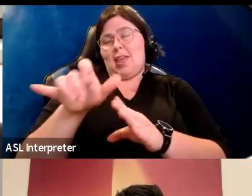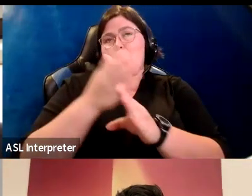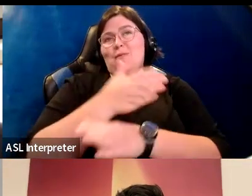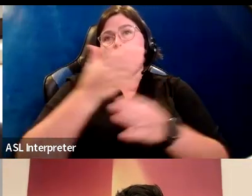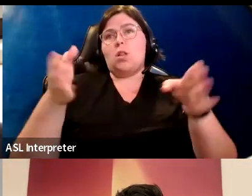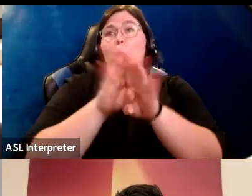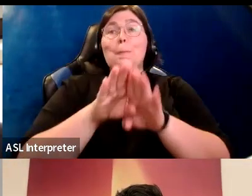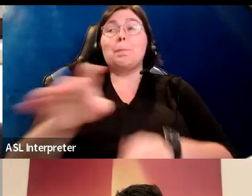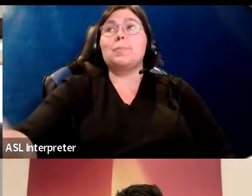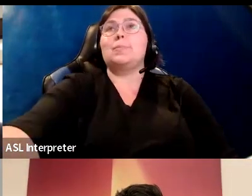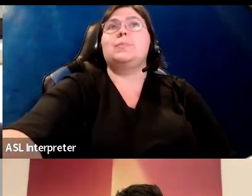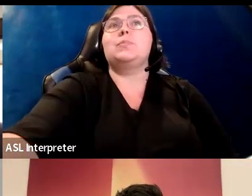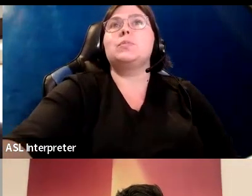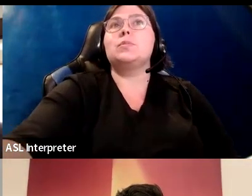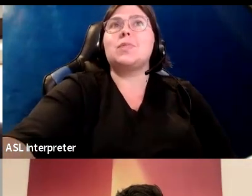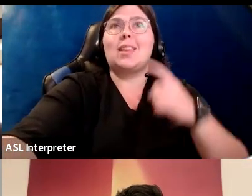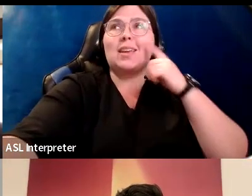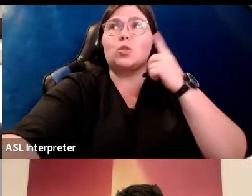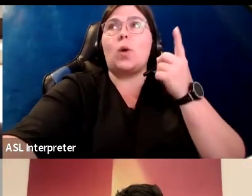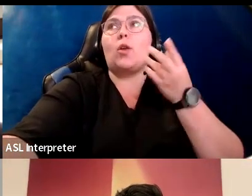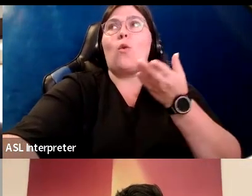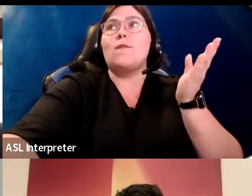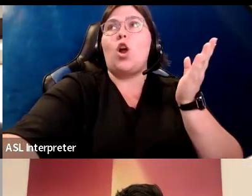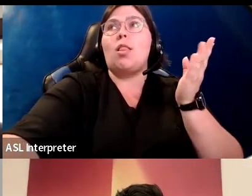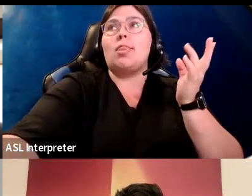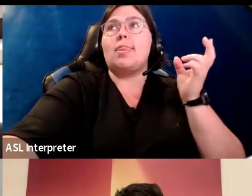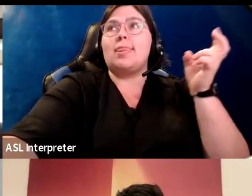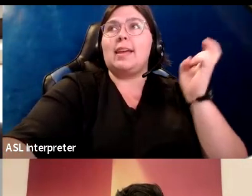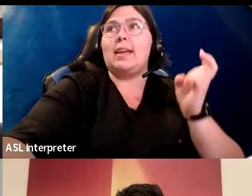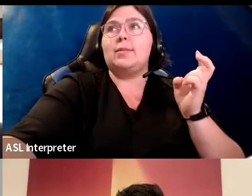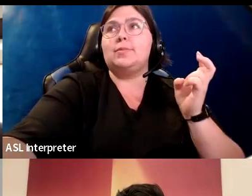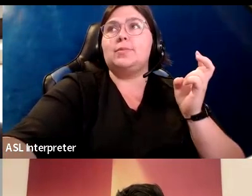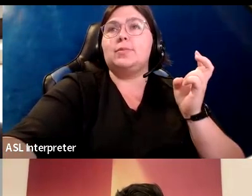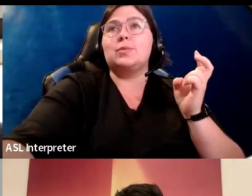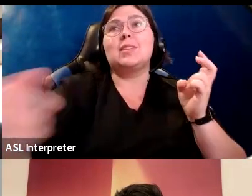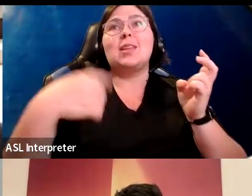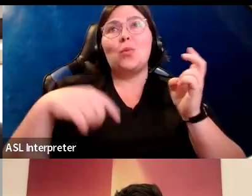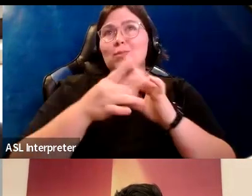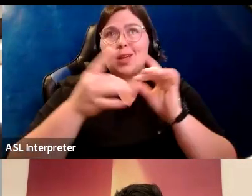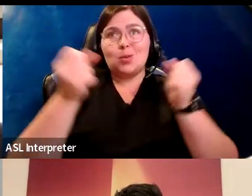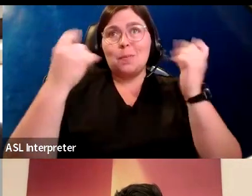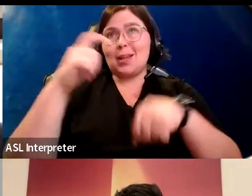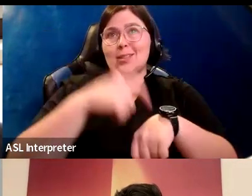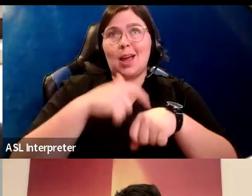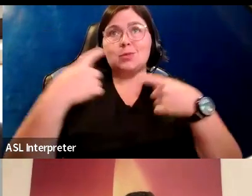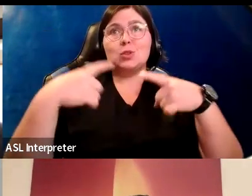I think there is one overarching theme that we've been bringing up multiple times across the different projects as well, which is like,